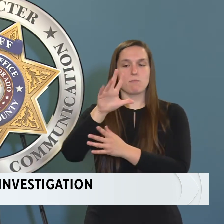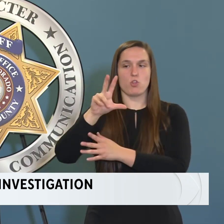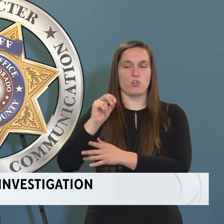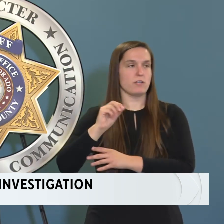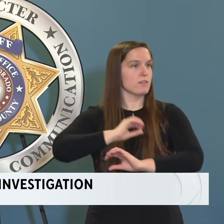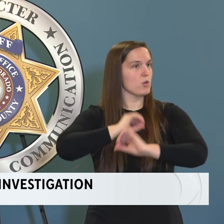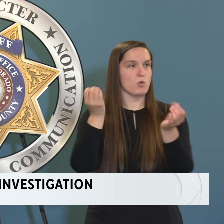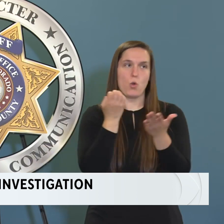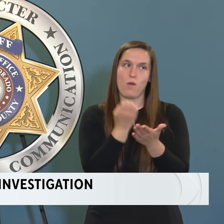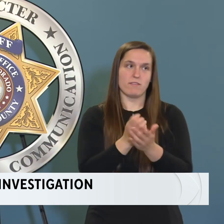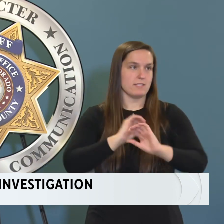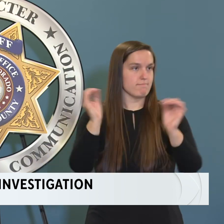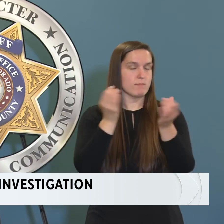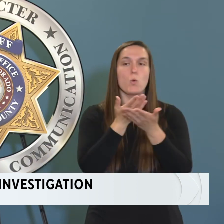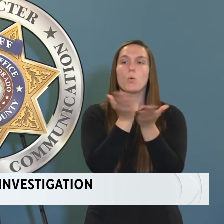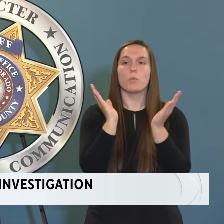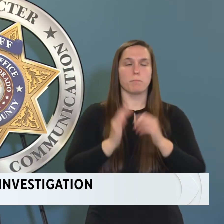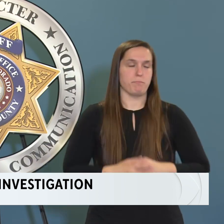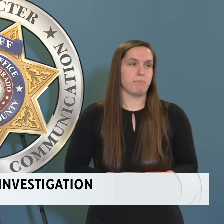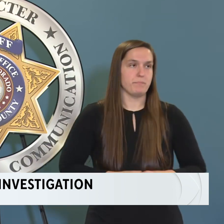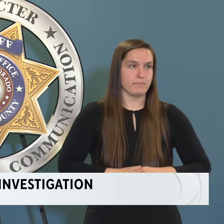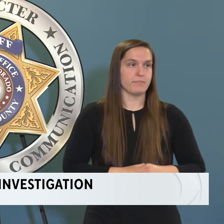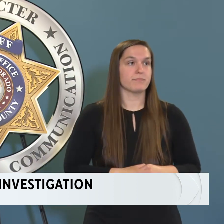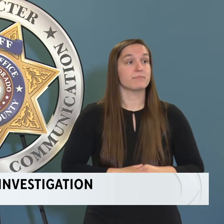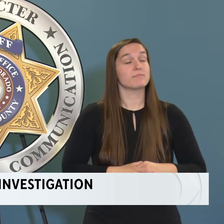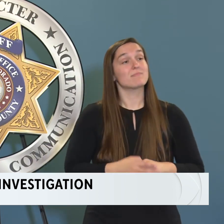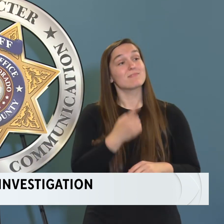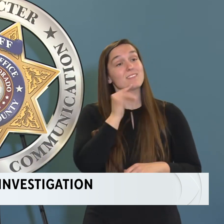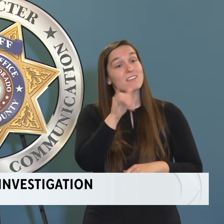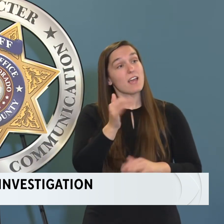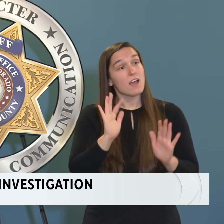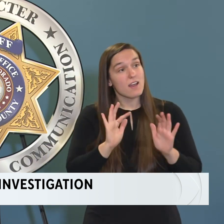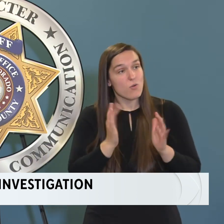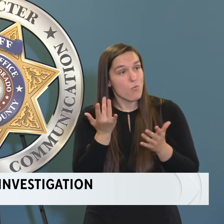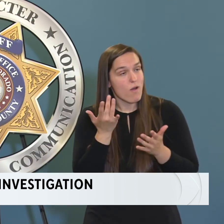THERE IS NO EVIDENCE THAT THE RESIDENTS OF 5325 EL DORADO SET